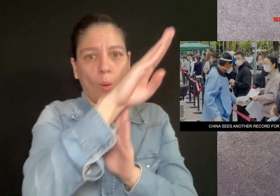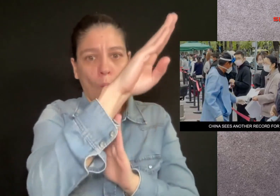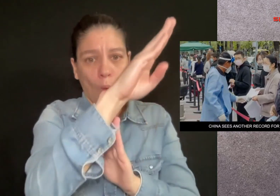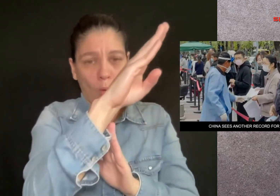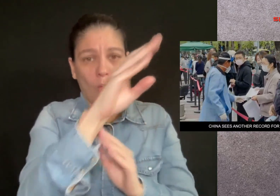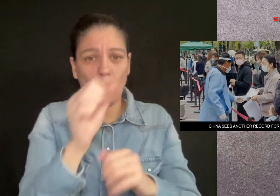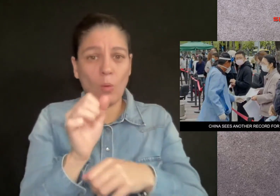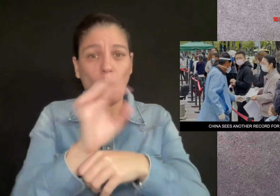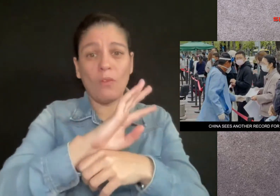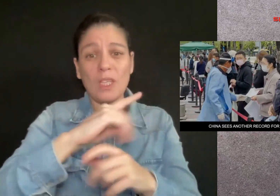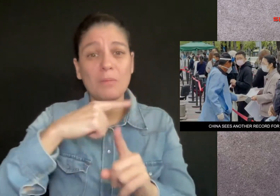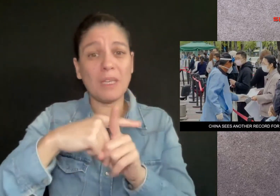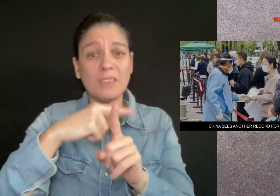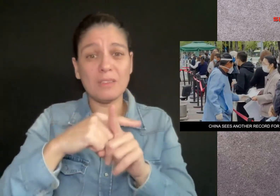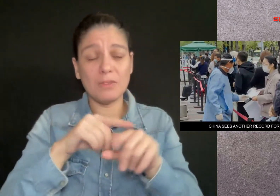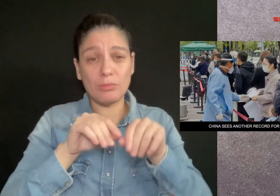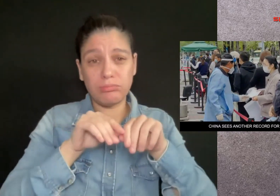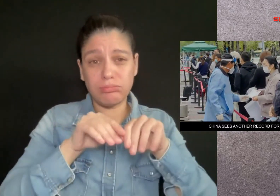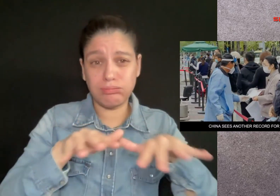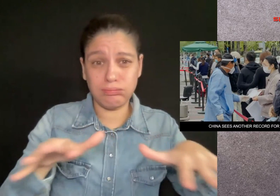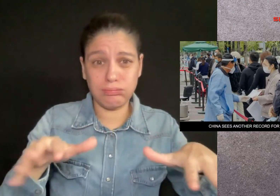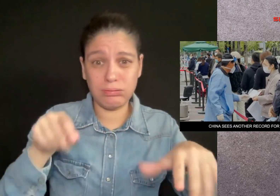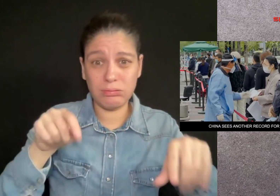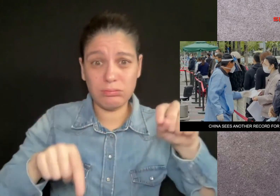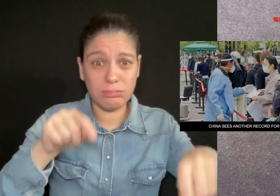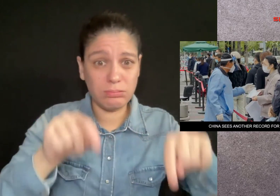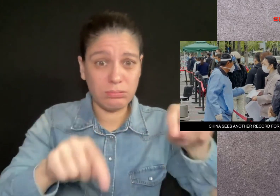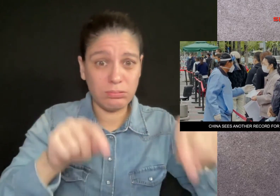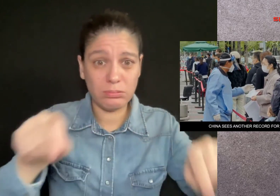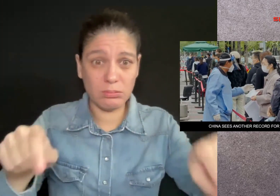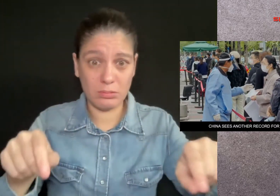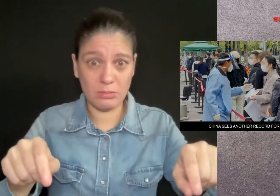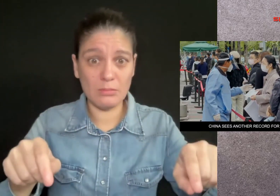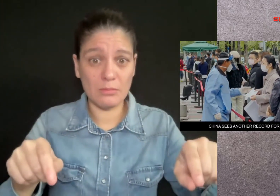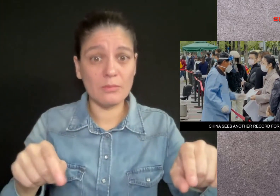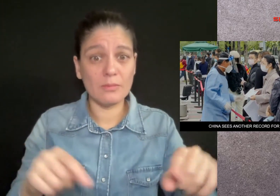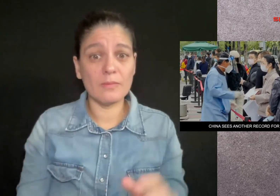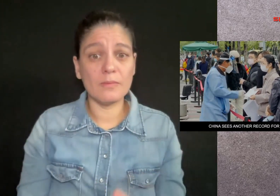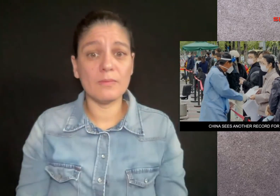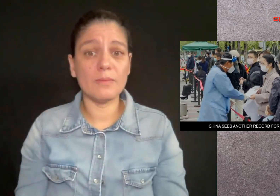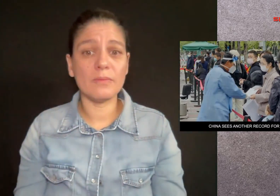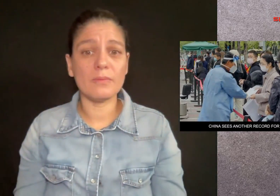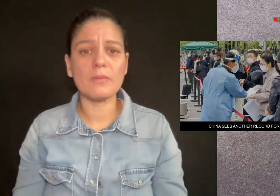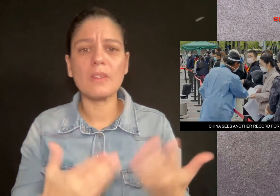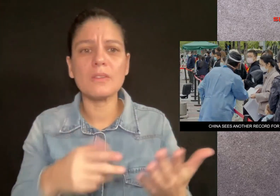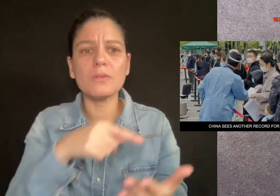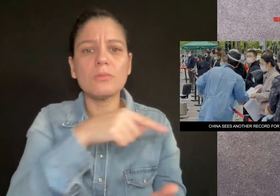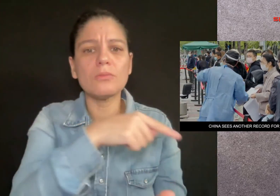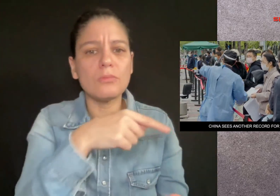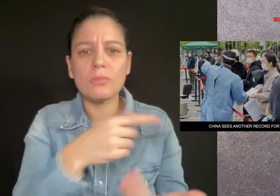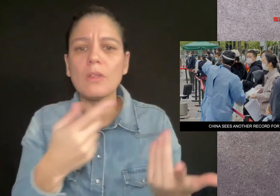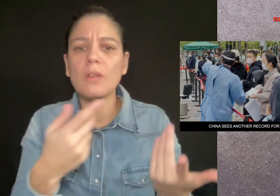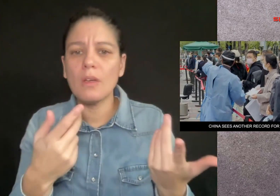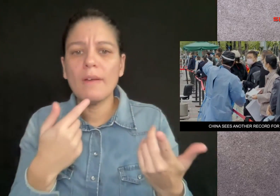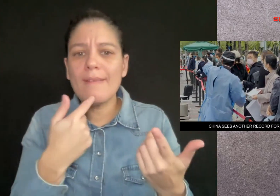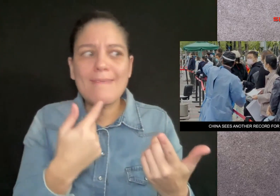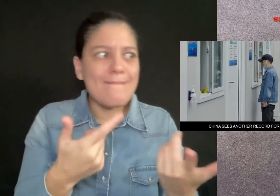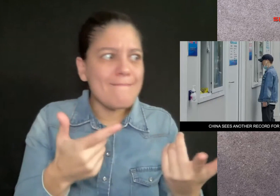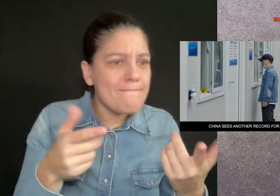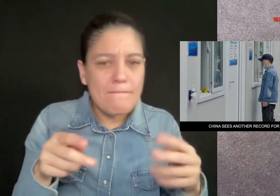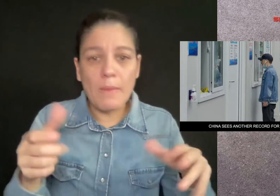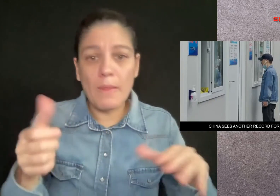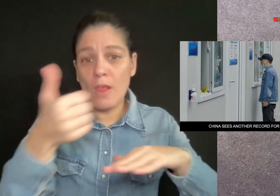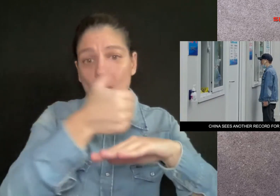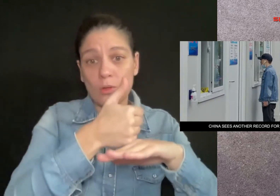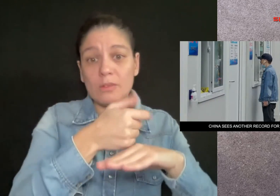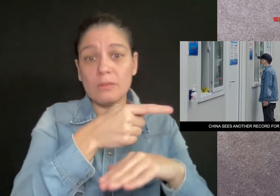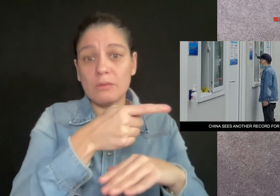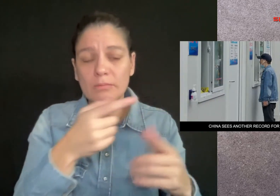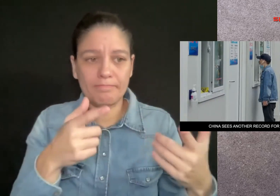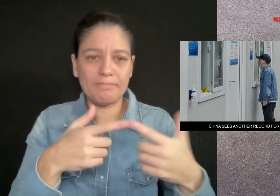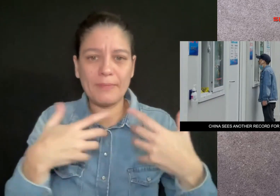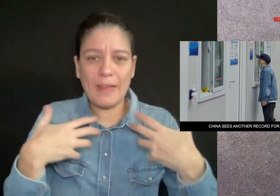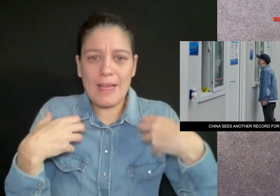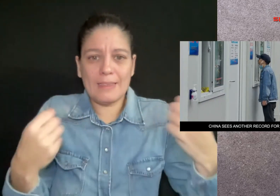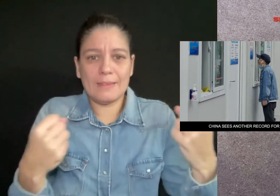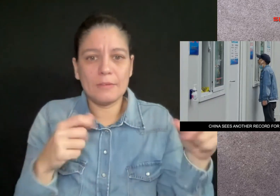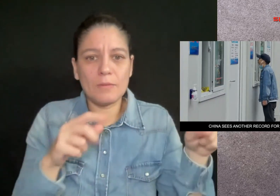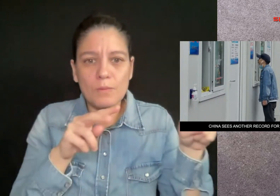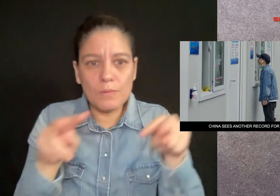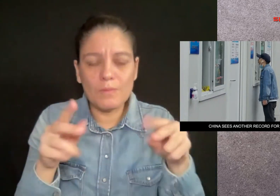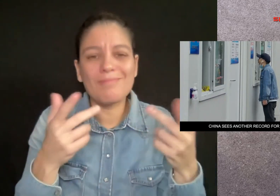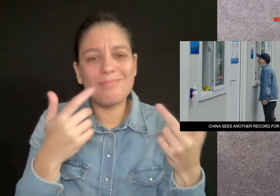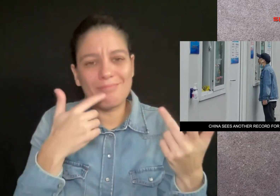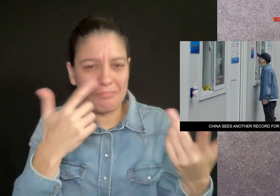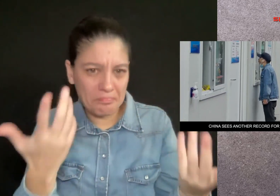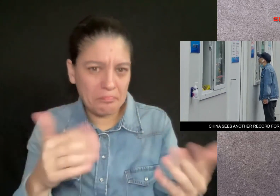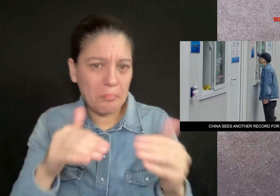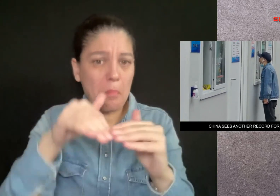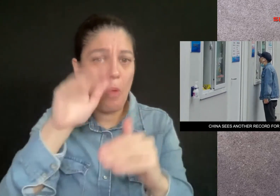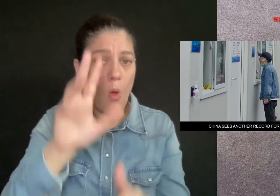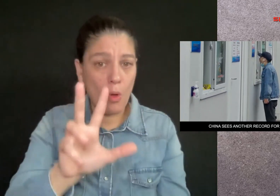for the highest local daily infections since the start of the pandemic